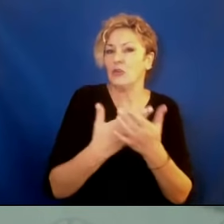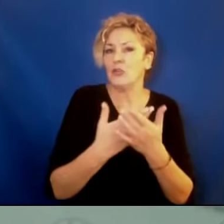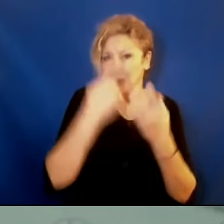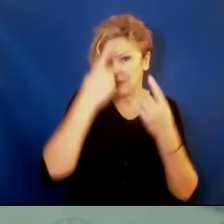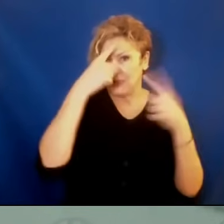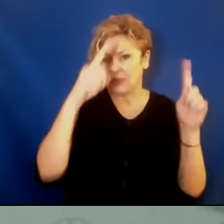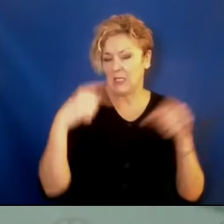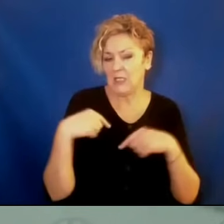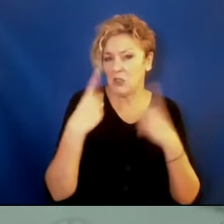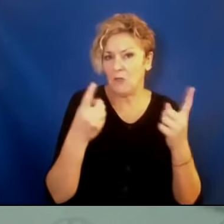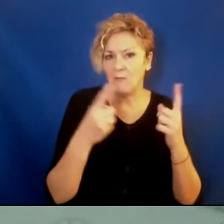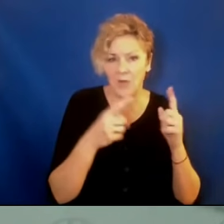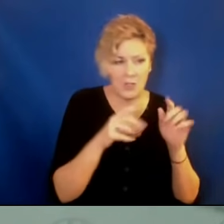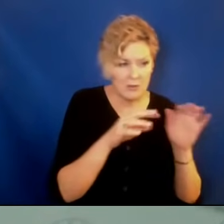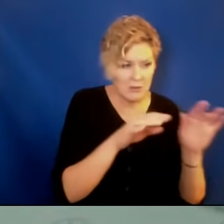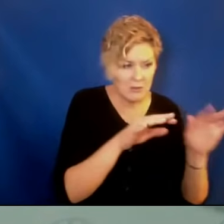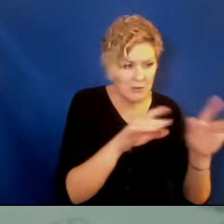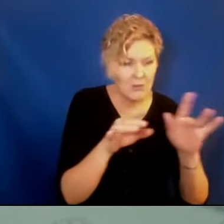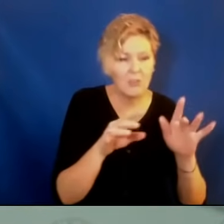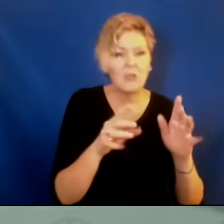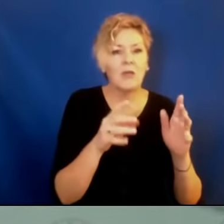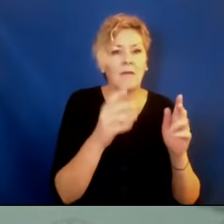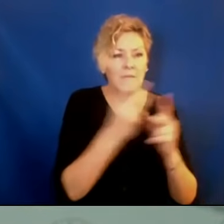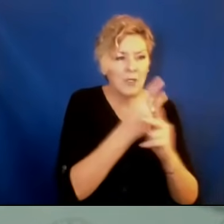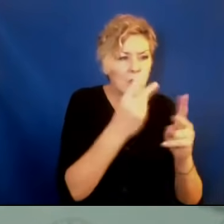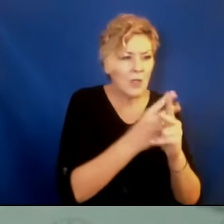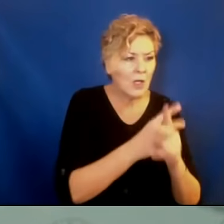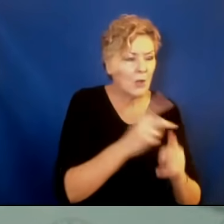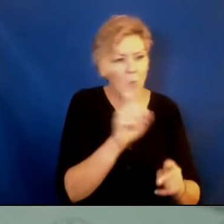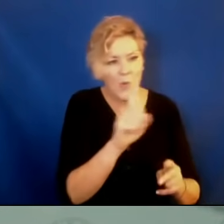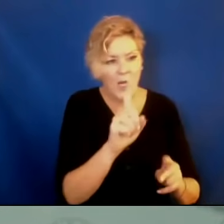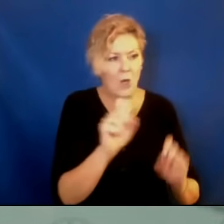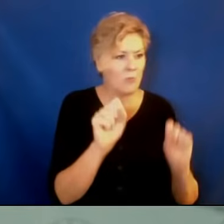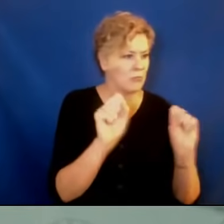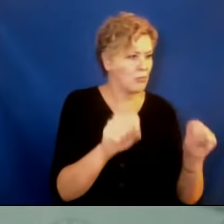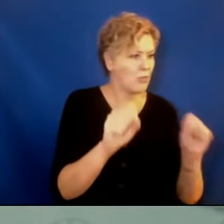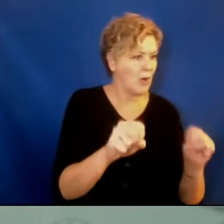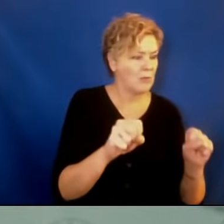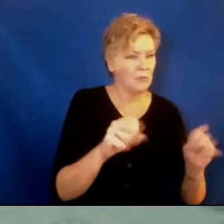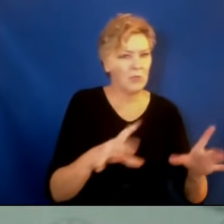have been in the last 14 days. To specifically determine whether transmission has occurred on transit